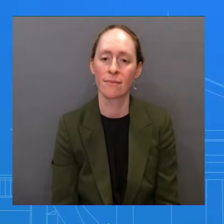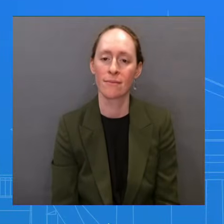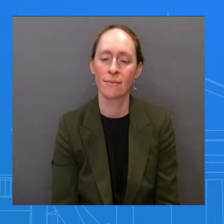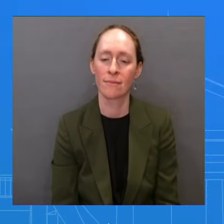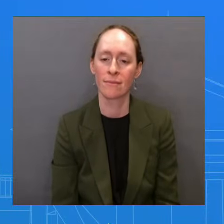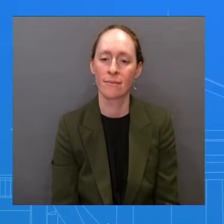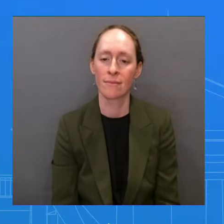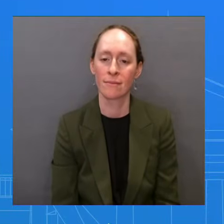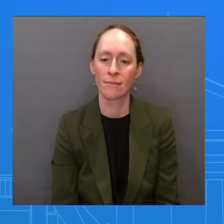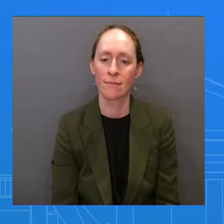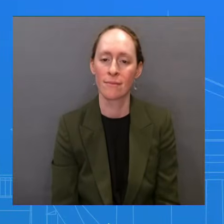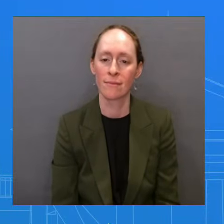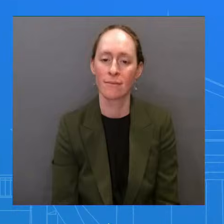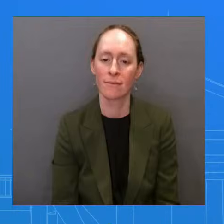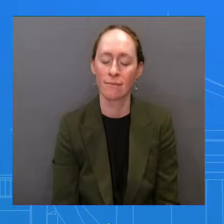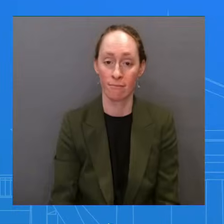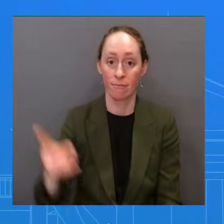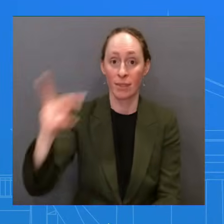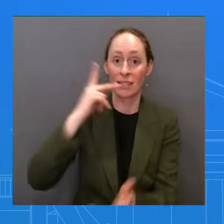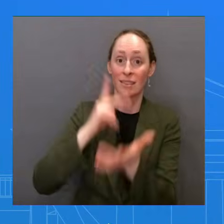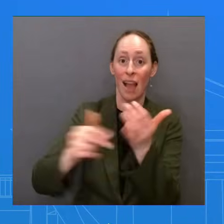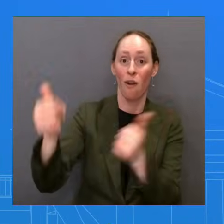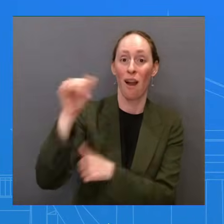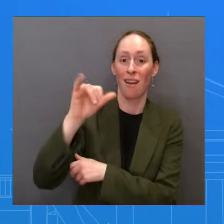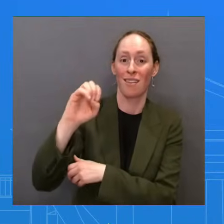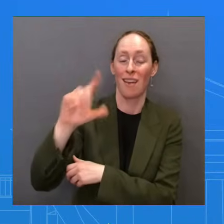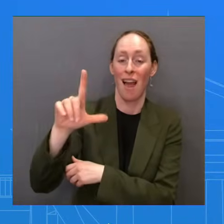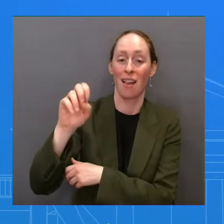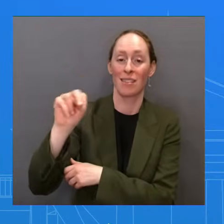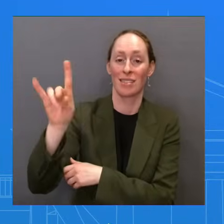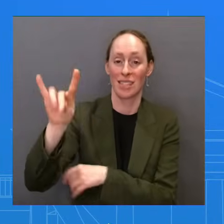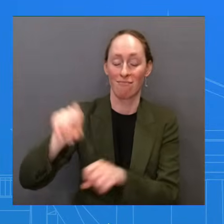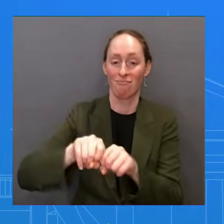We cannot default as a country. We cannot.